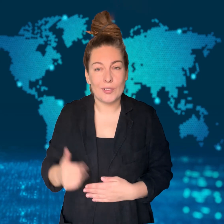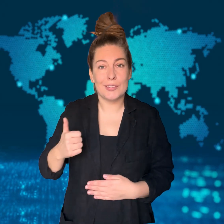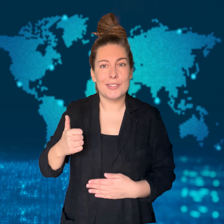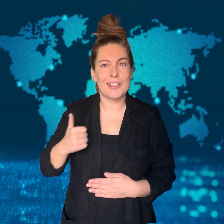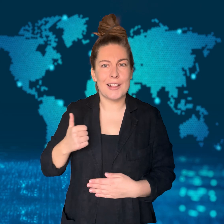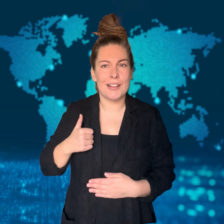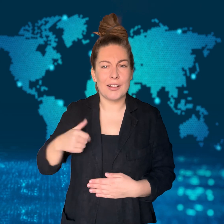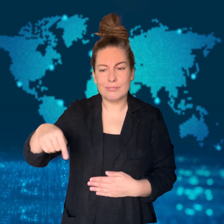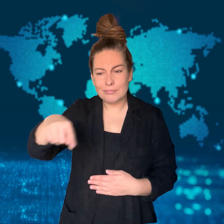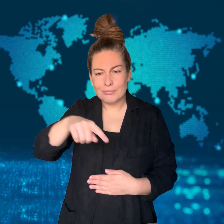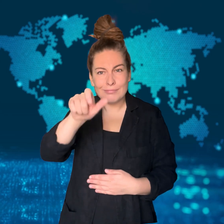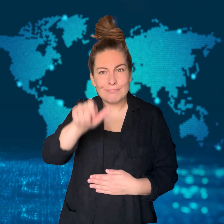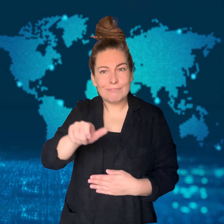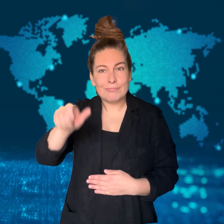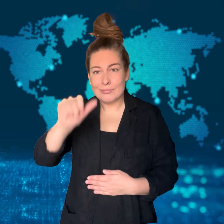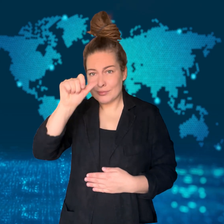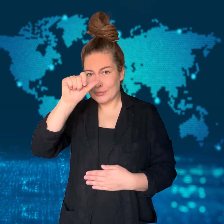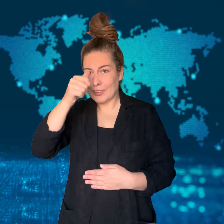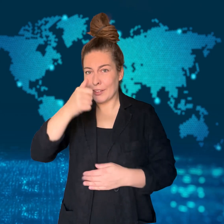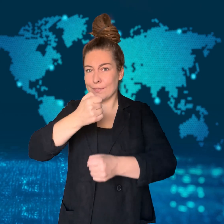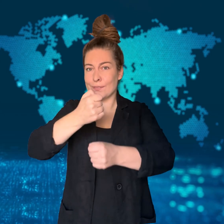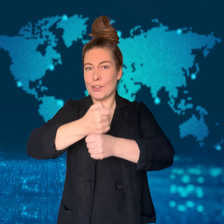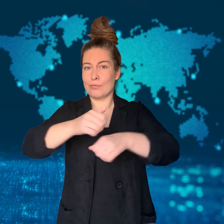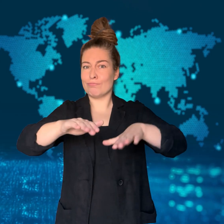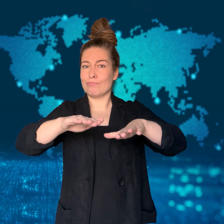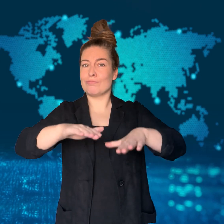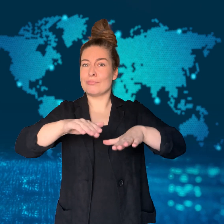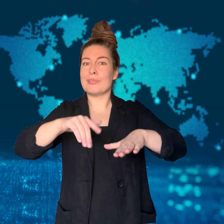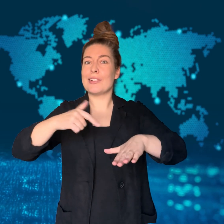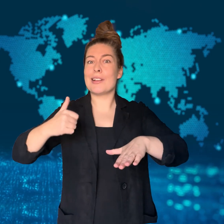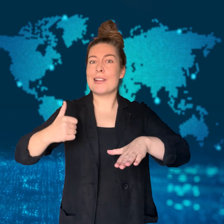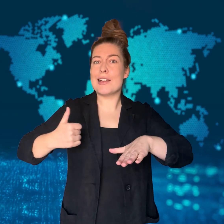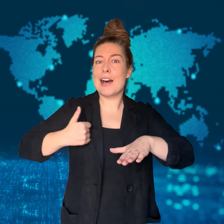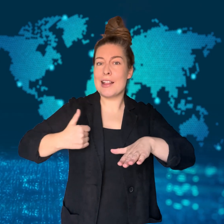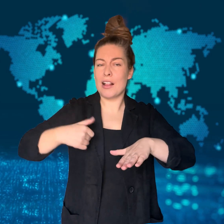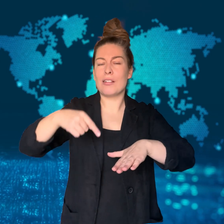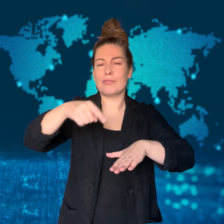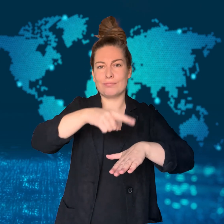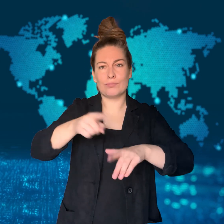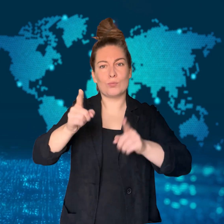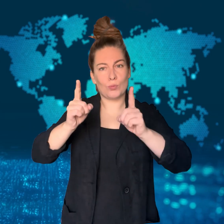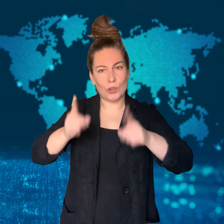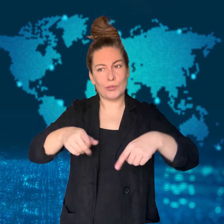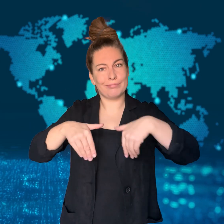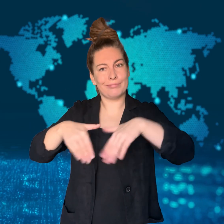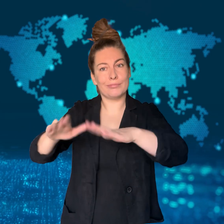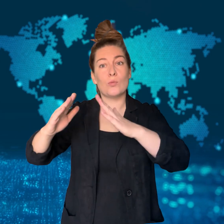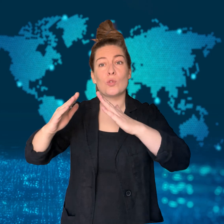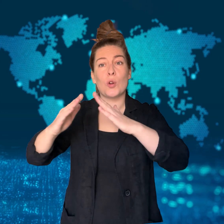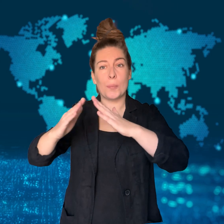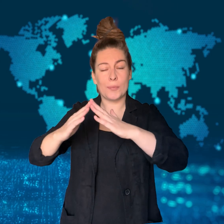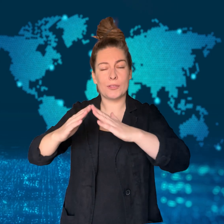Expelling Indian diplomats